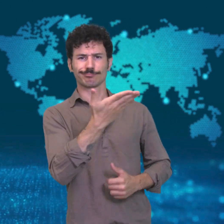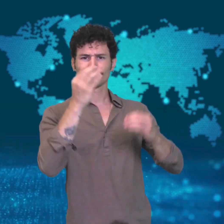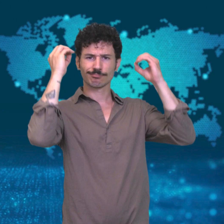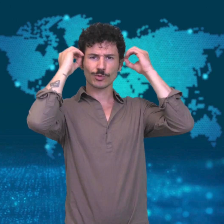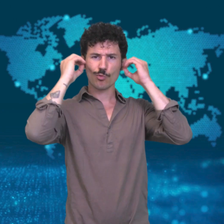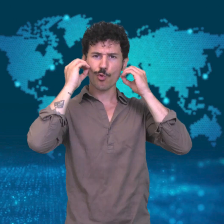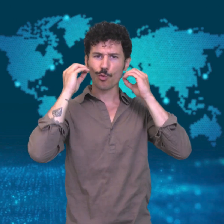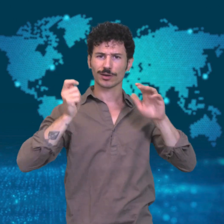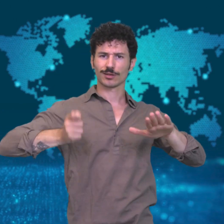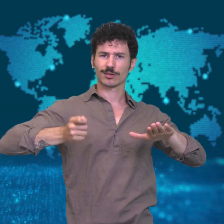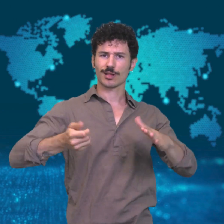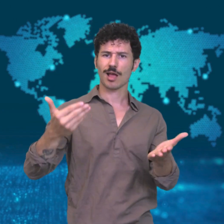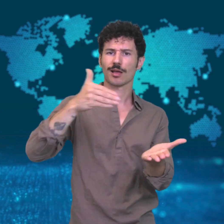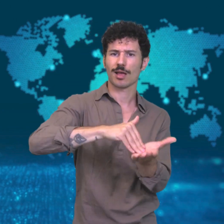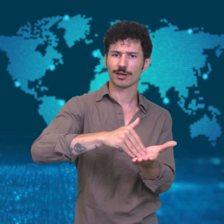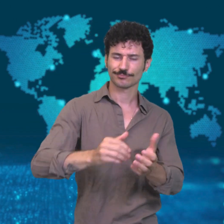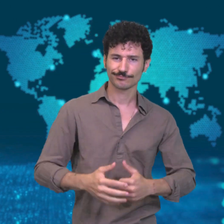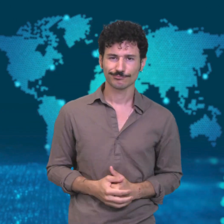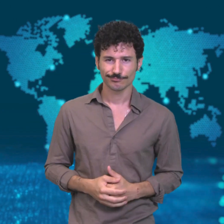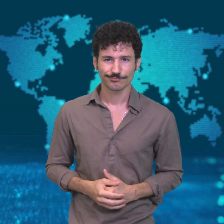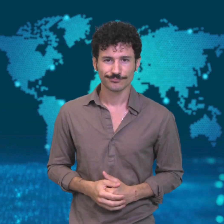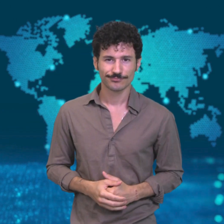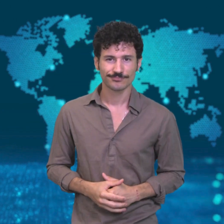Both Fillons have appealed.